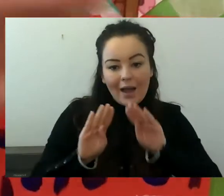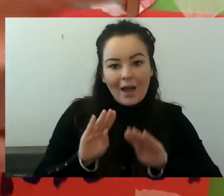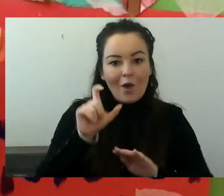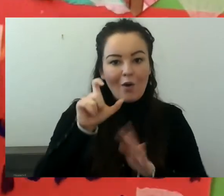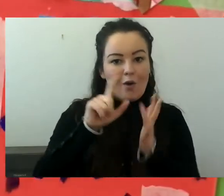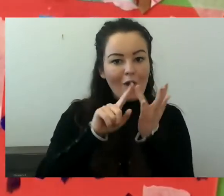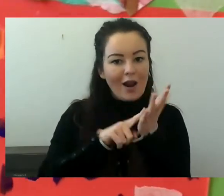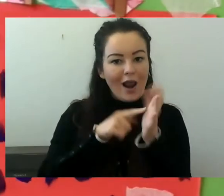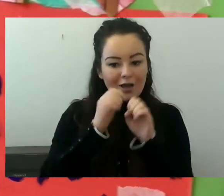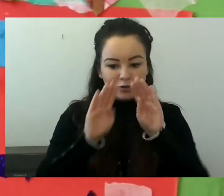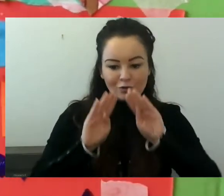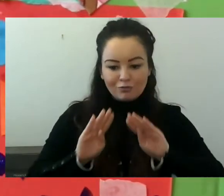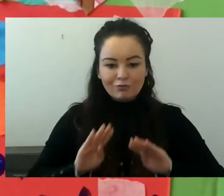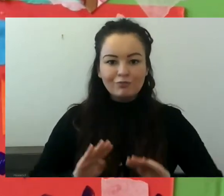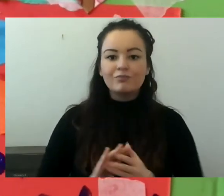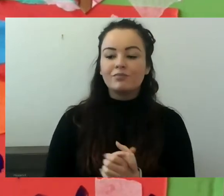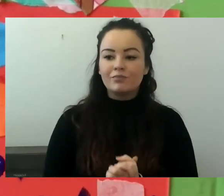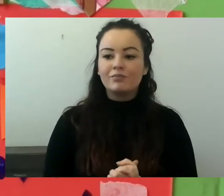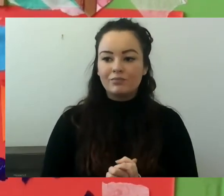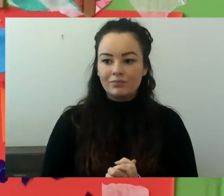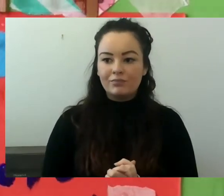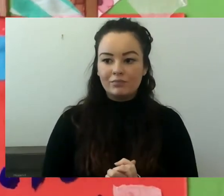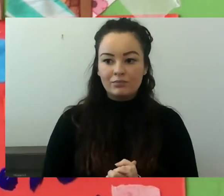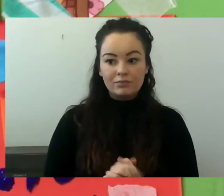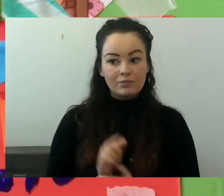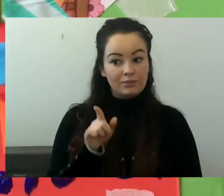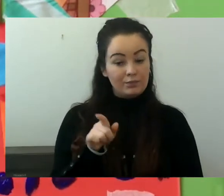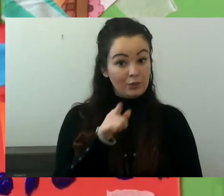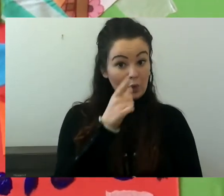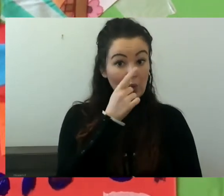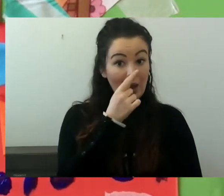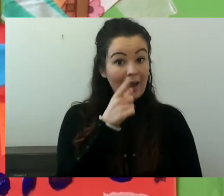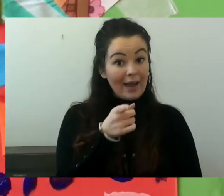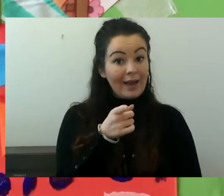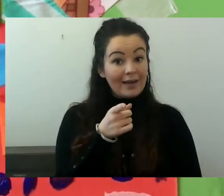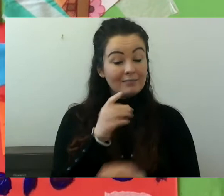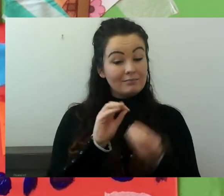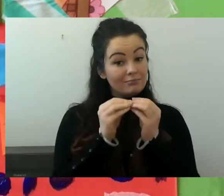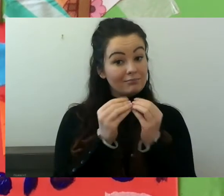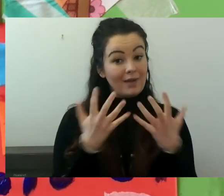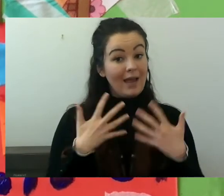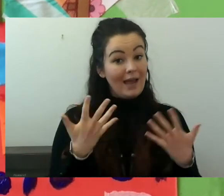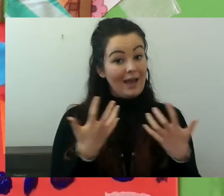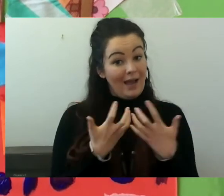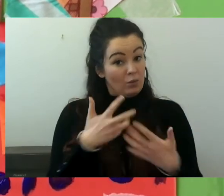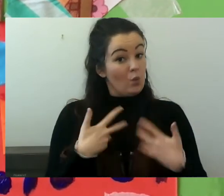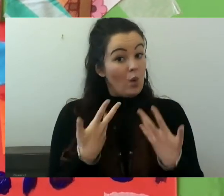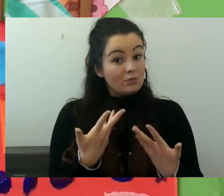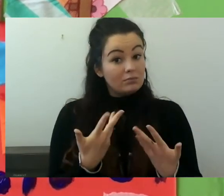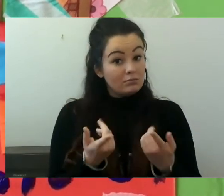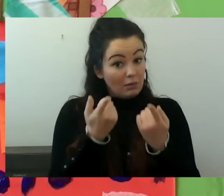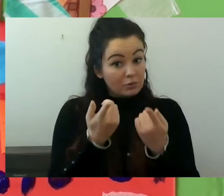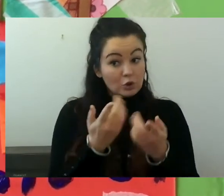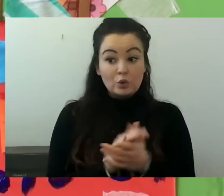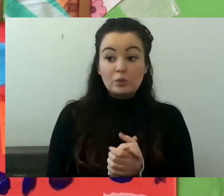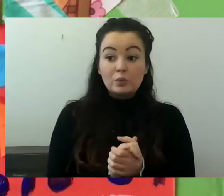and do a bit more on the roof. But yeah, I think you can do yours however you want. You can